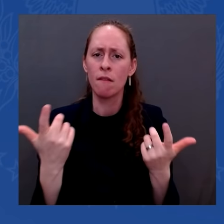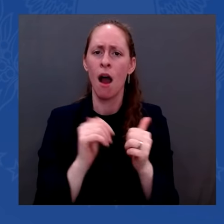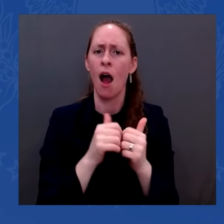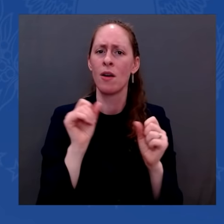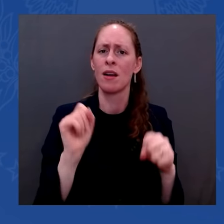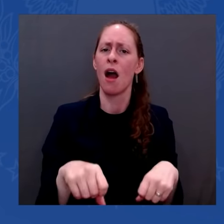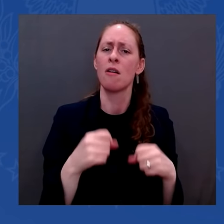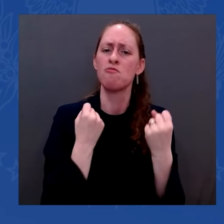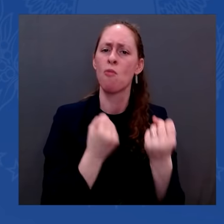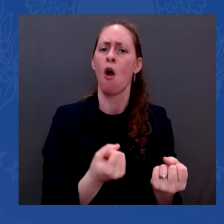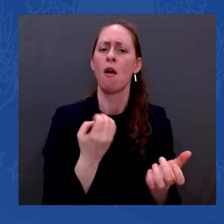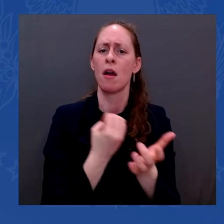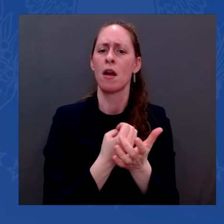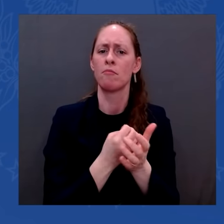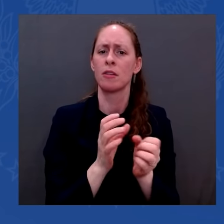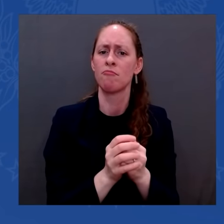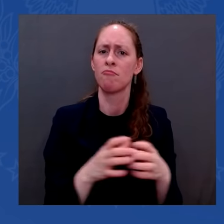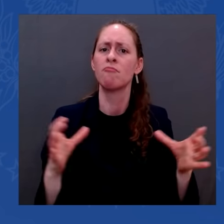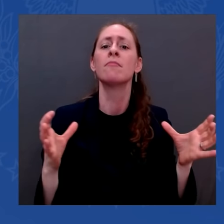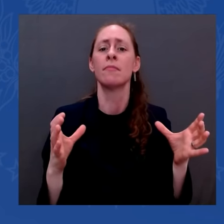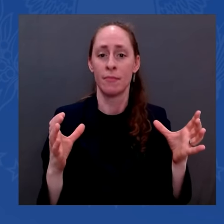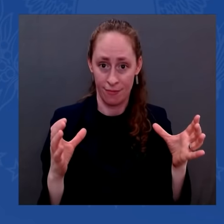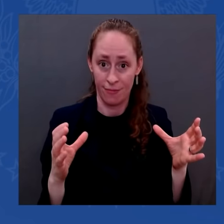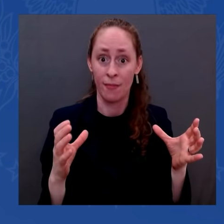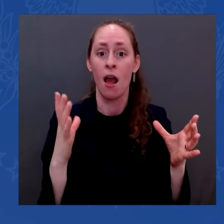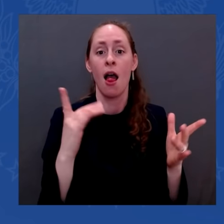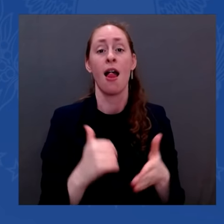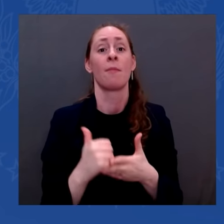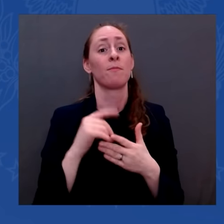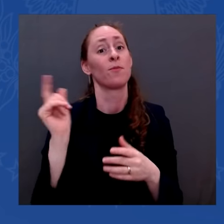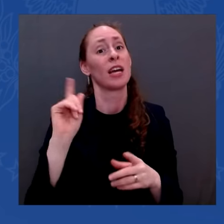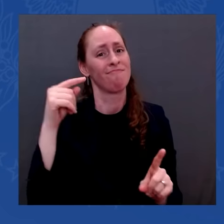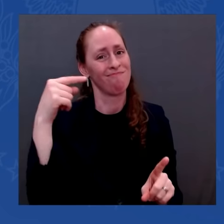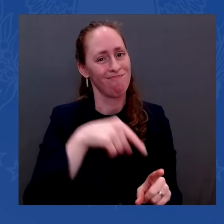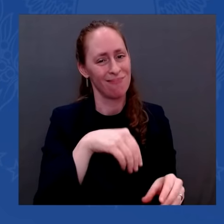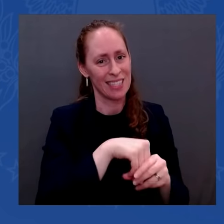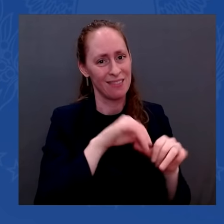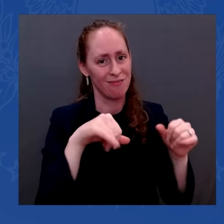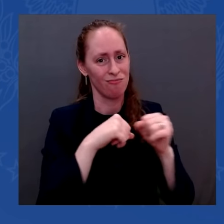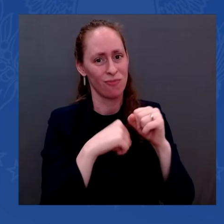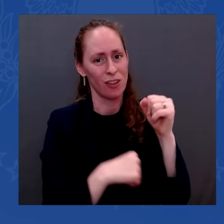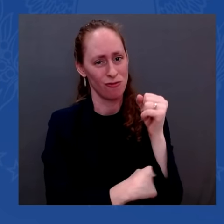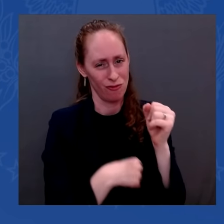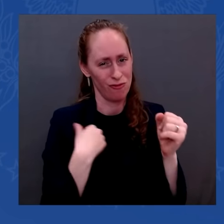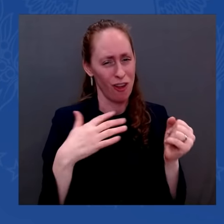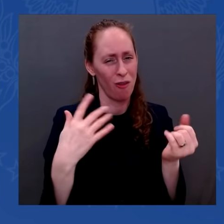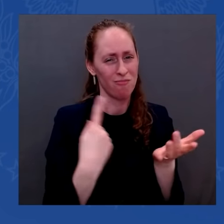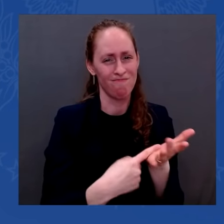we're also talking about the same infrastructure that left our mostly agricultural community